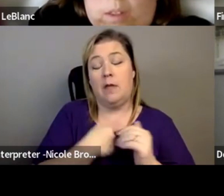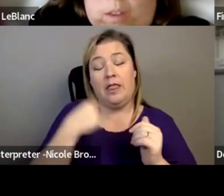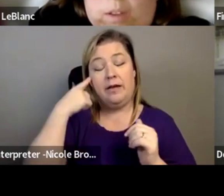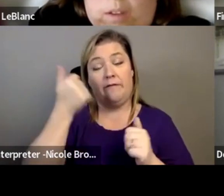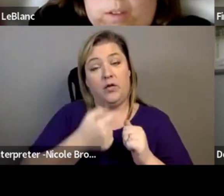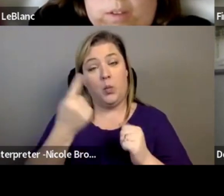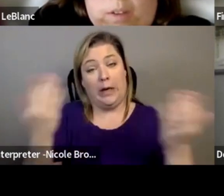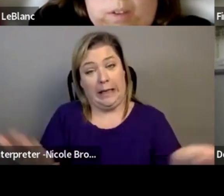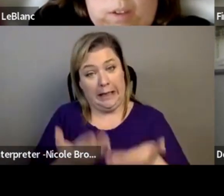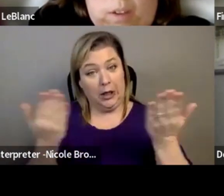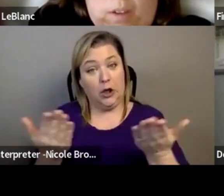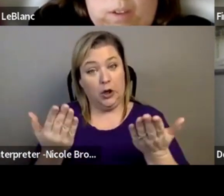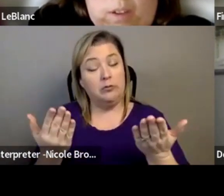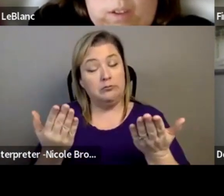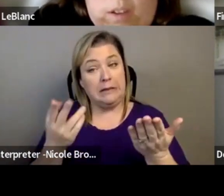has can see that pretty clearly.